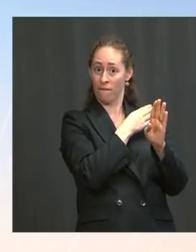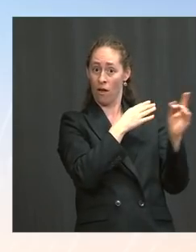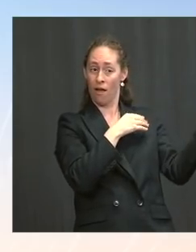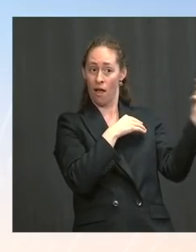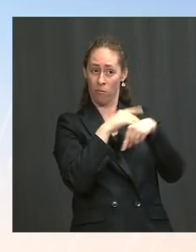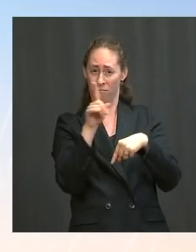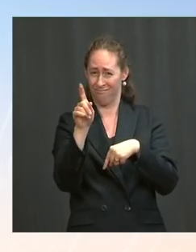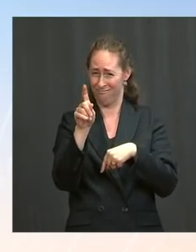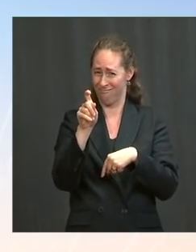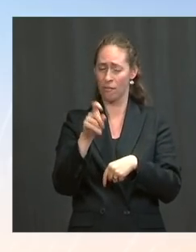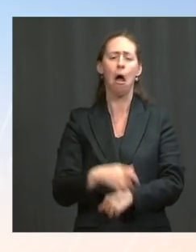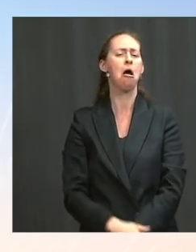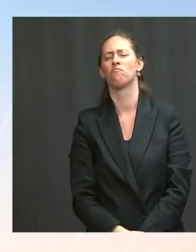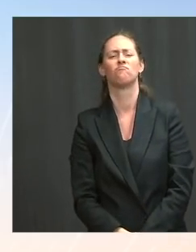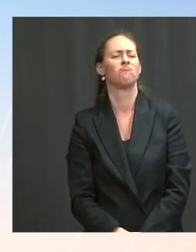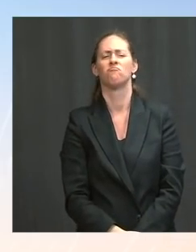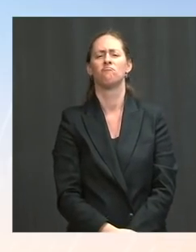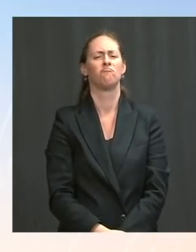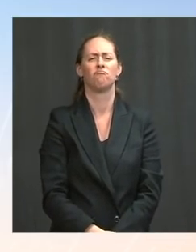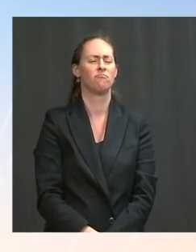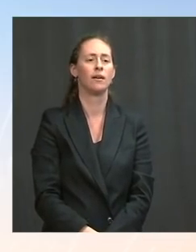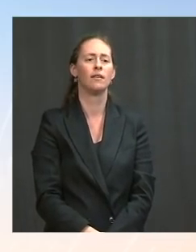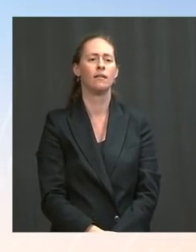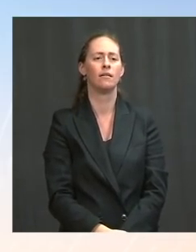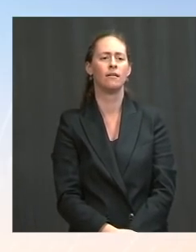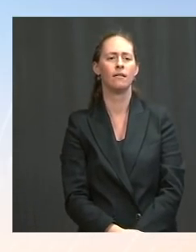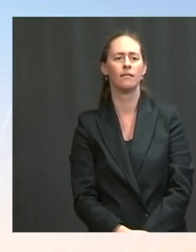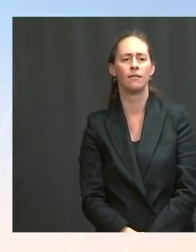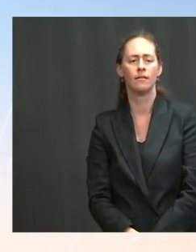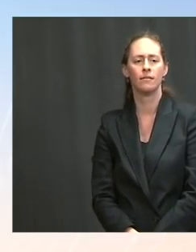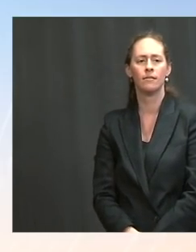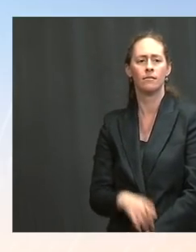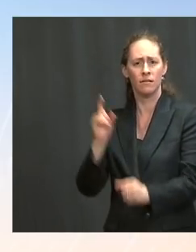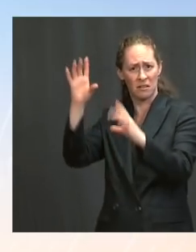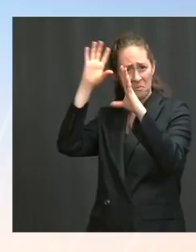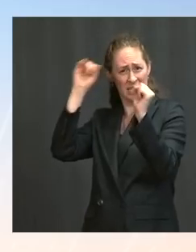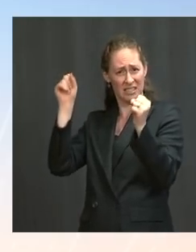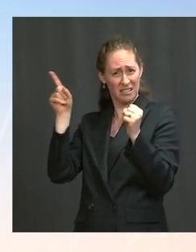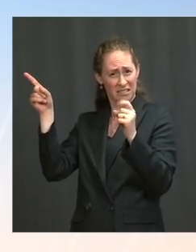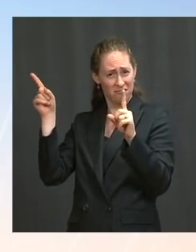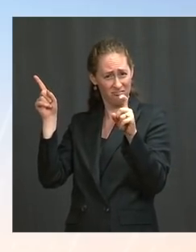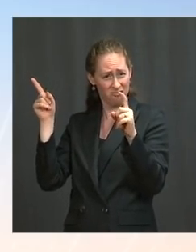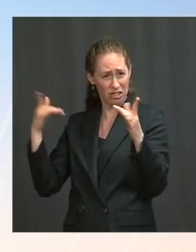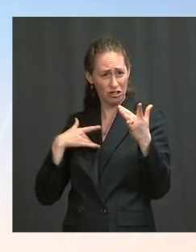And is there a concern in the President's calculation there about, now, the threats of retaliation